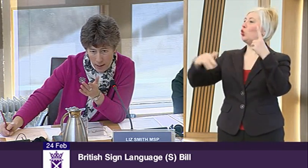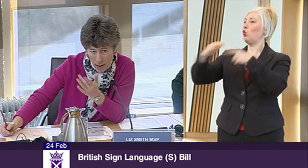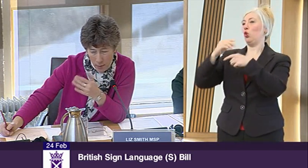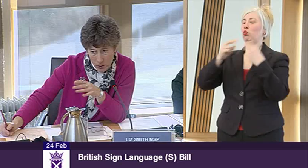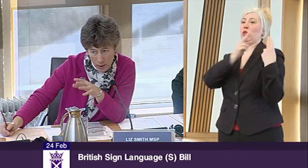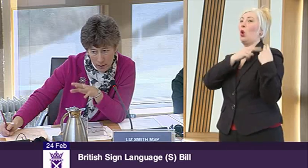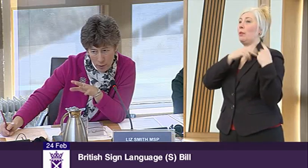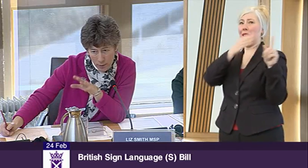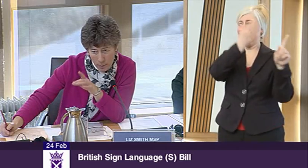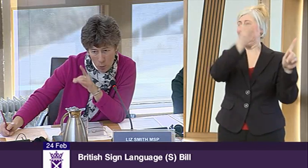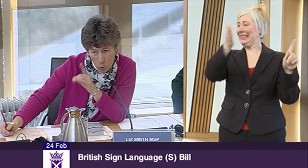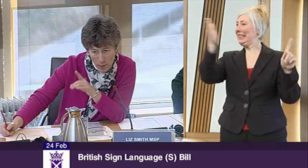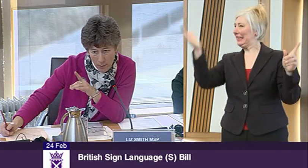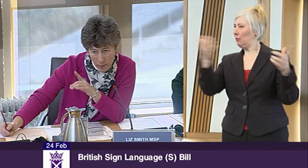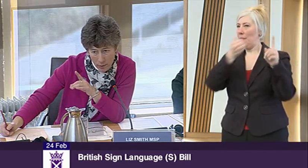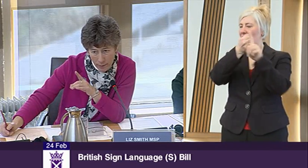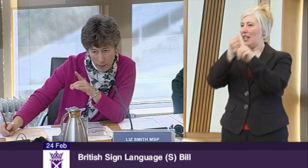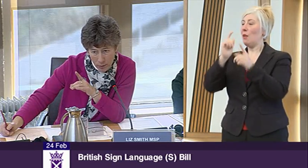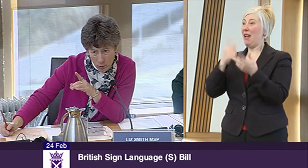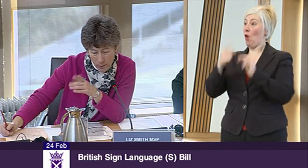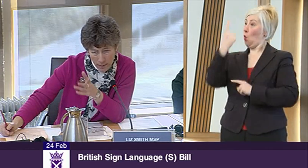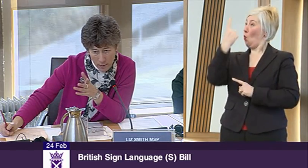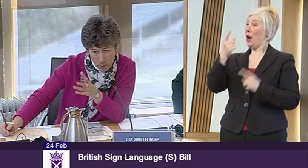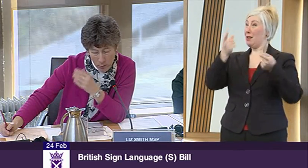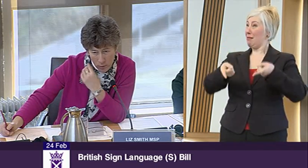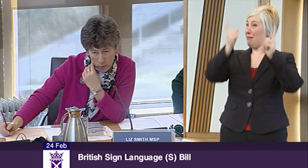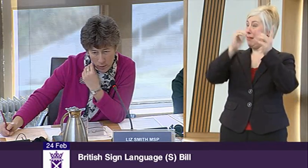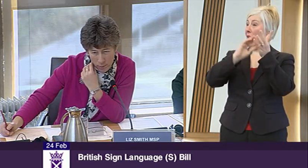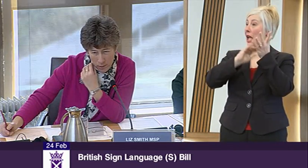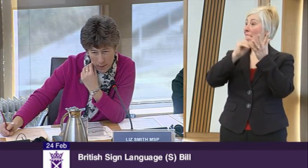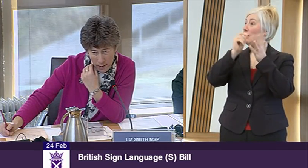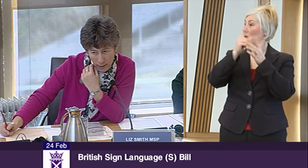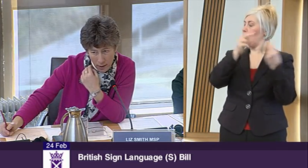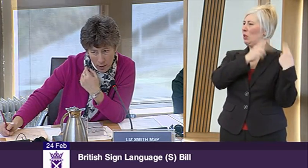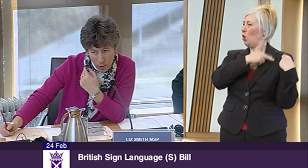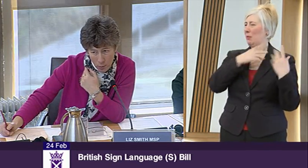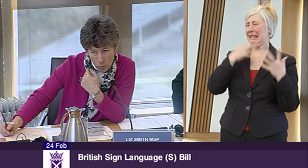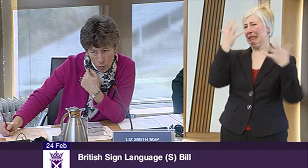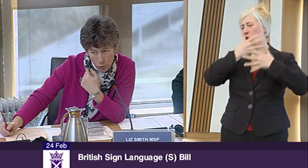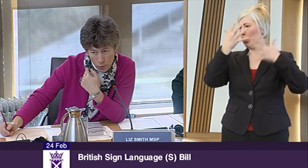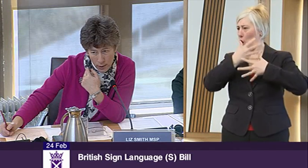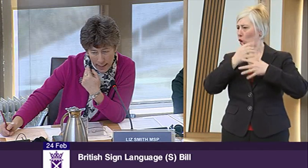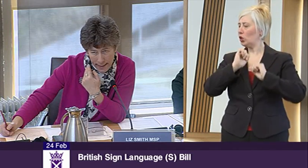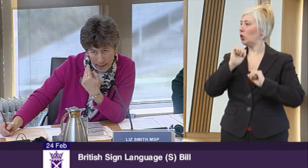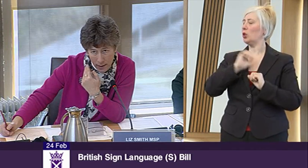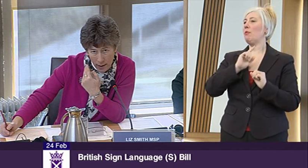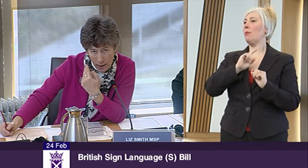social responsibility, for example. I am slightly nervous about only one minister having that responsibility, which I think is the point that the Scottish Government is making. Do